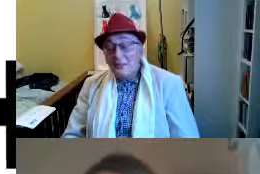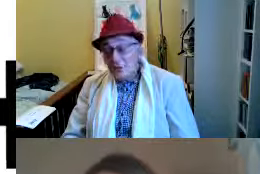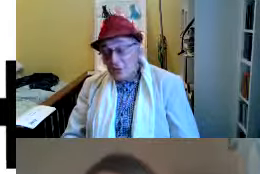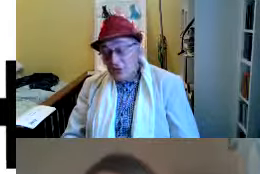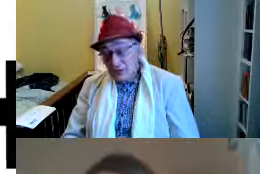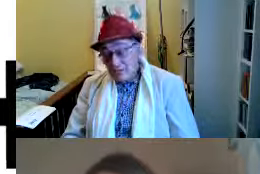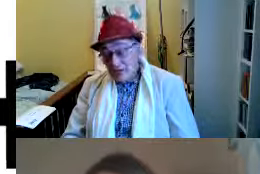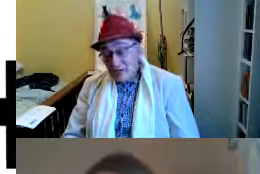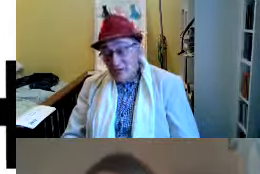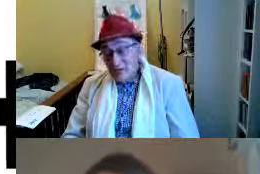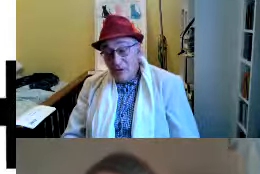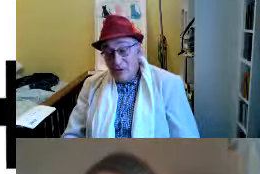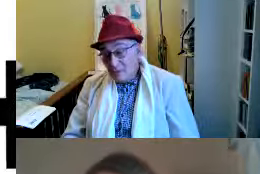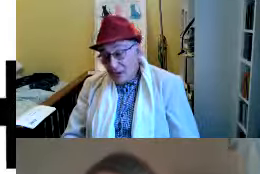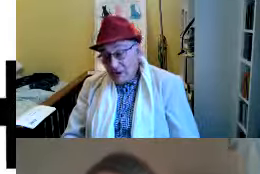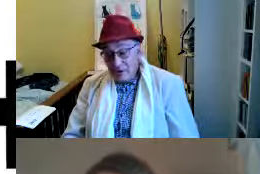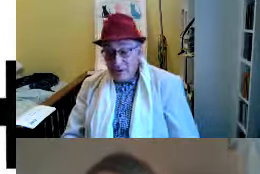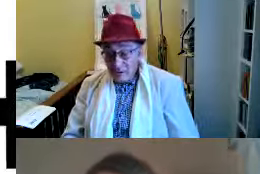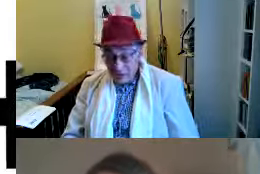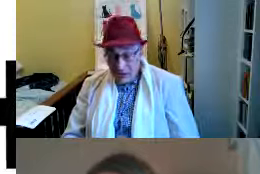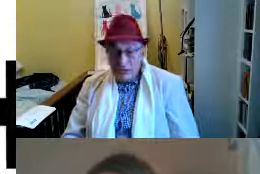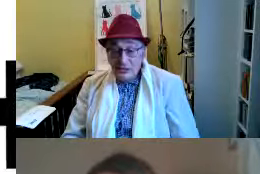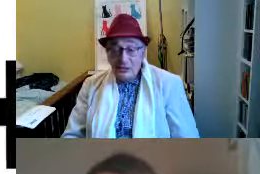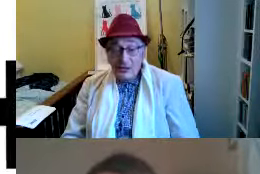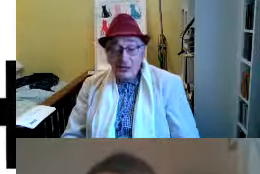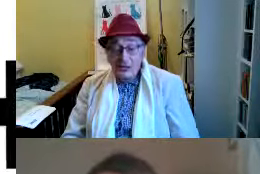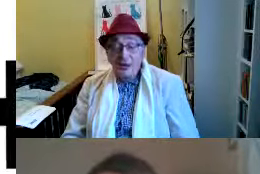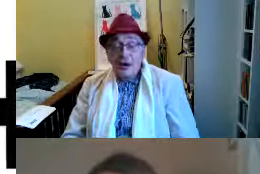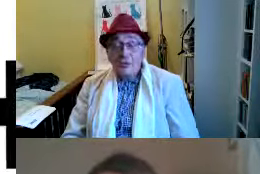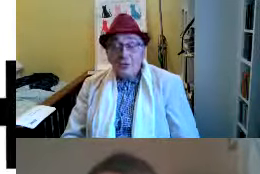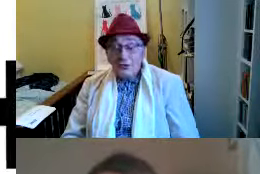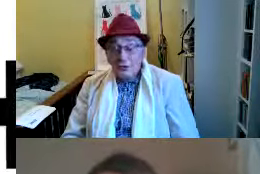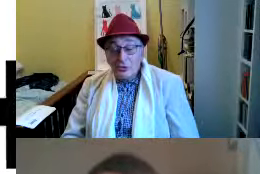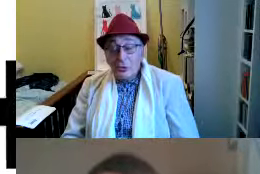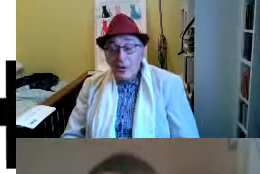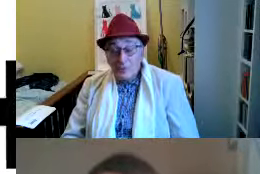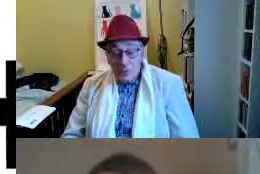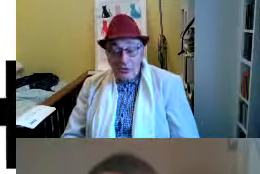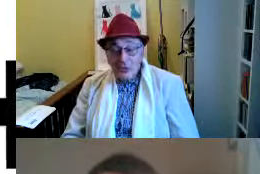you could send me an email not about your exact intervention but the sort of equipment